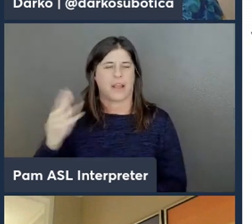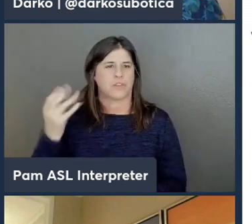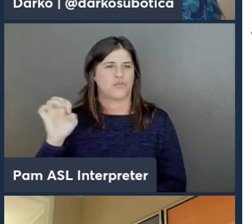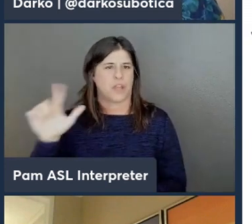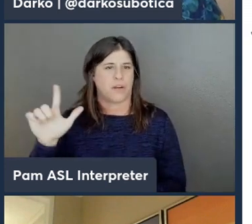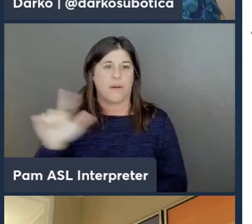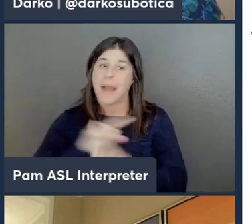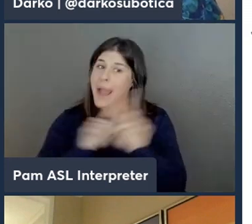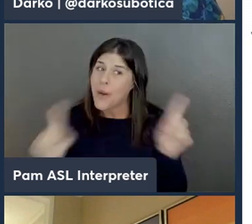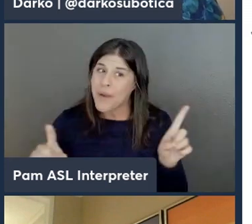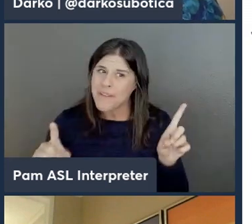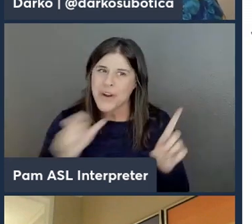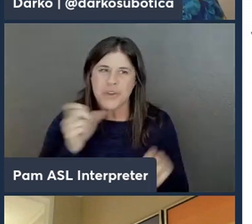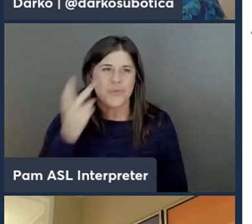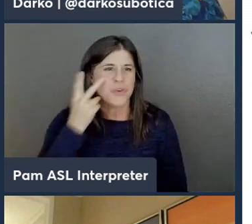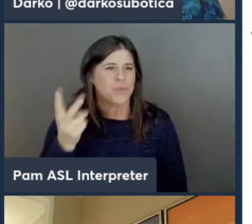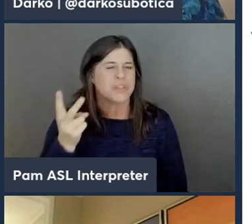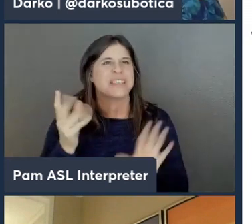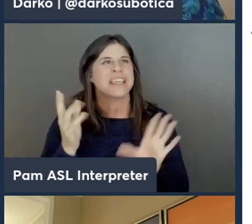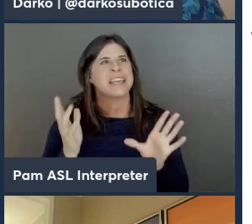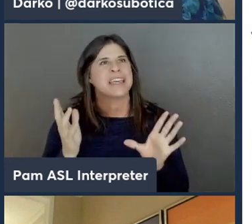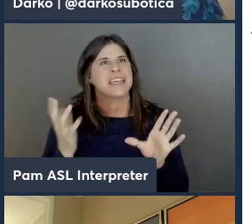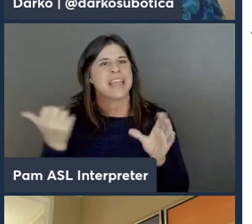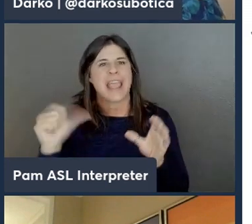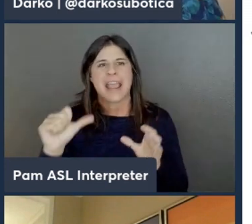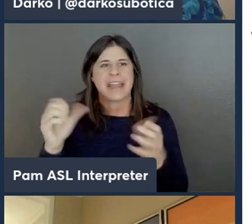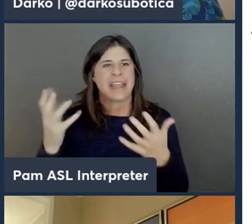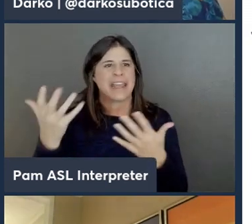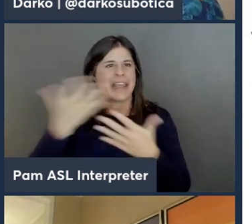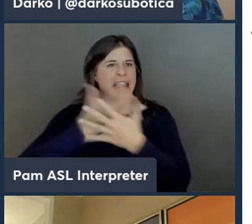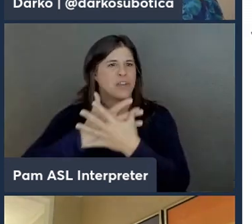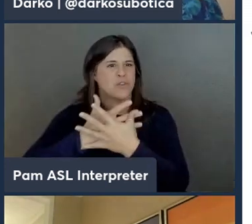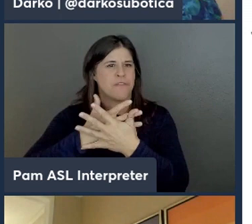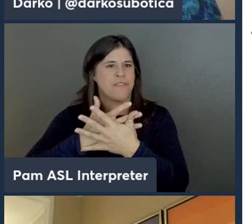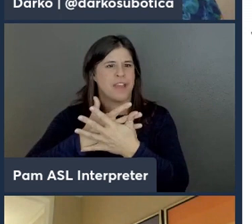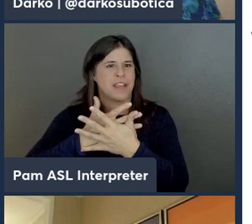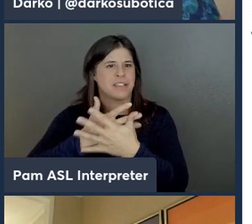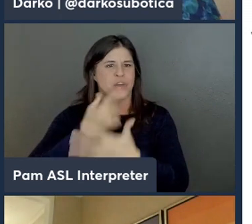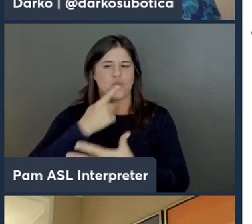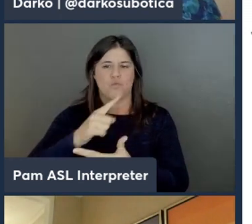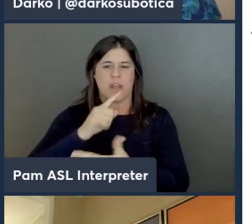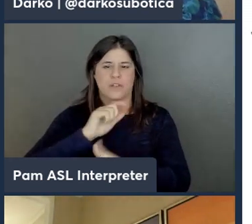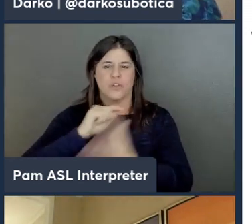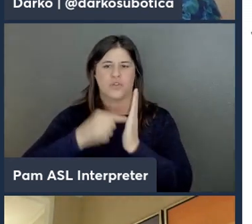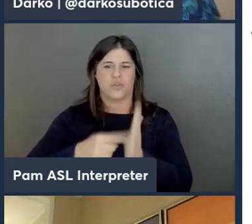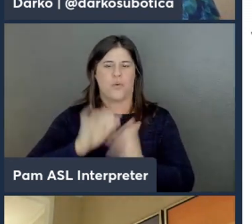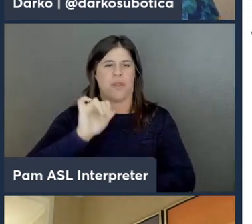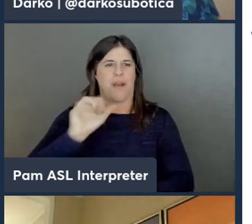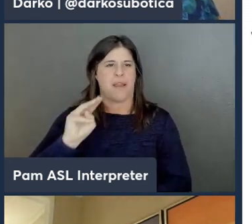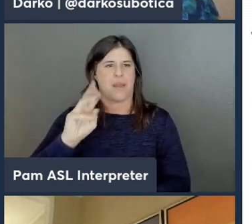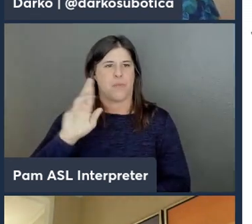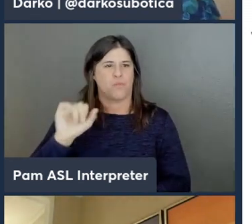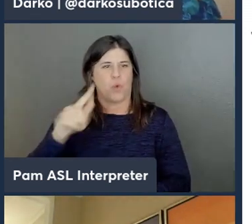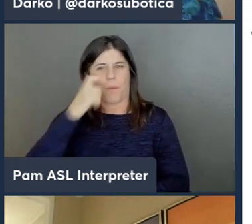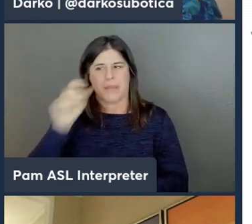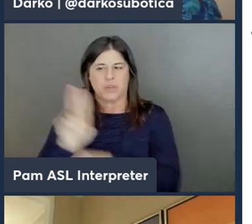you don't see any interface here, to actually set the IAM roles, because the users do that themselves. And I will,